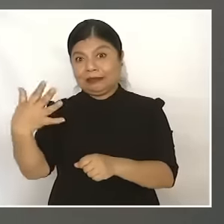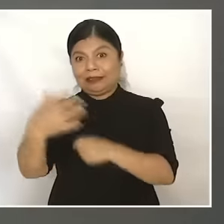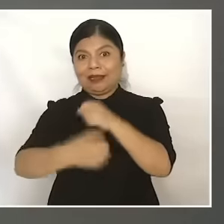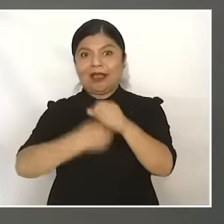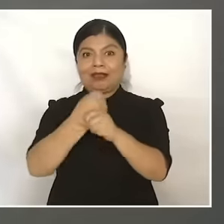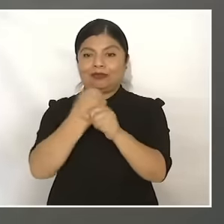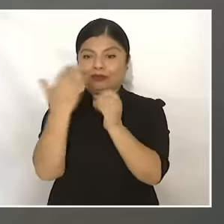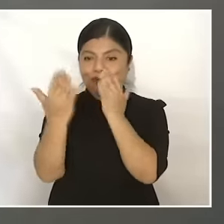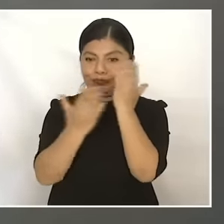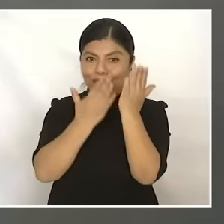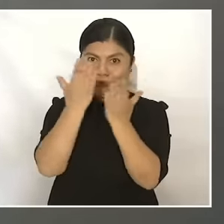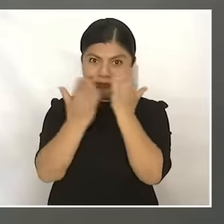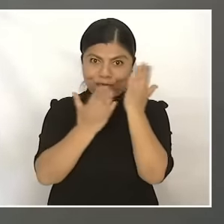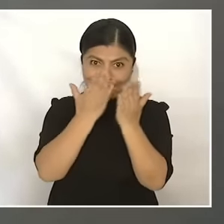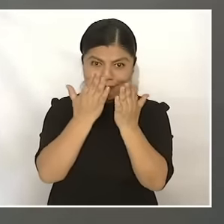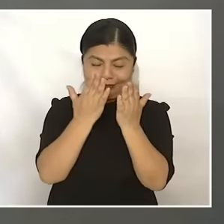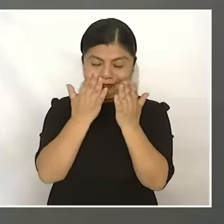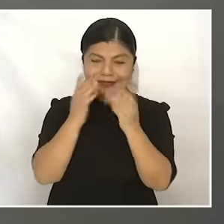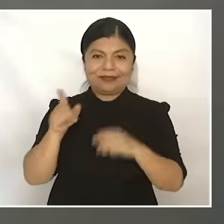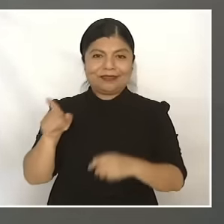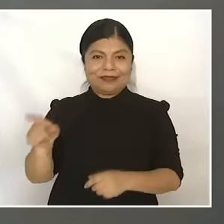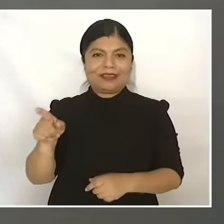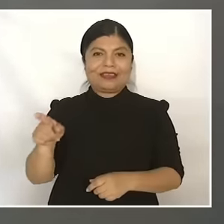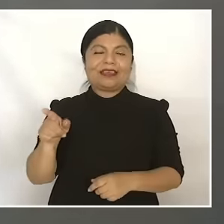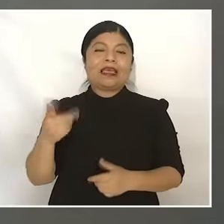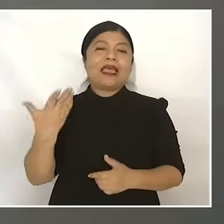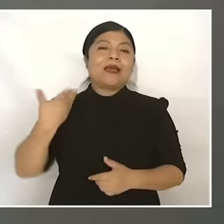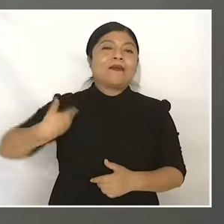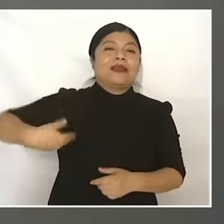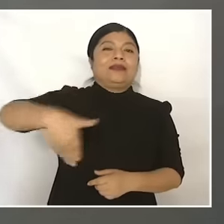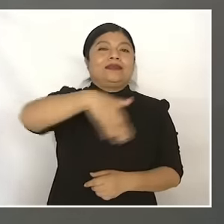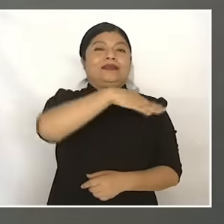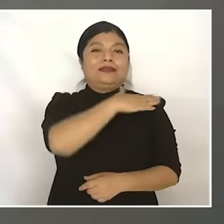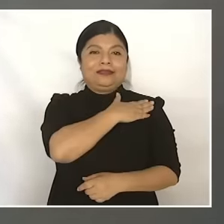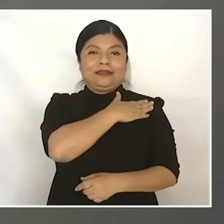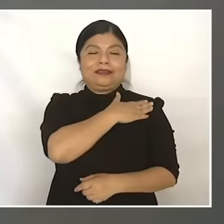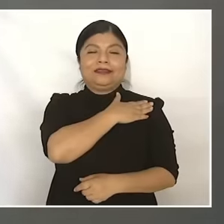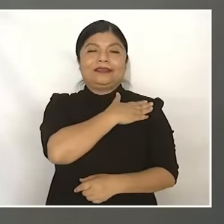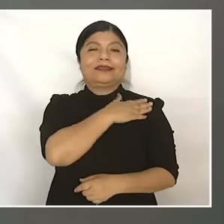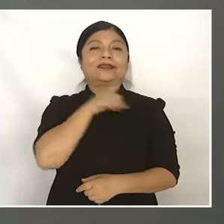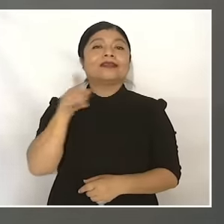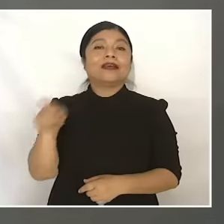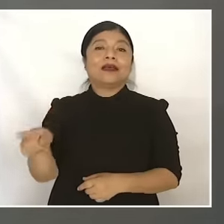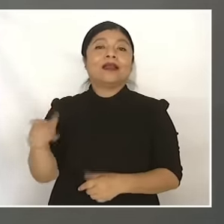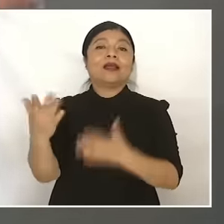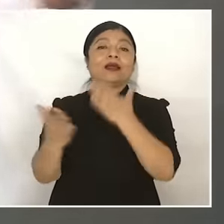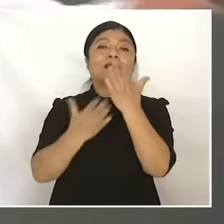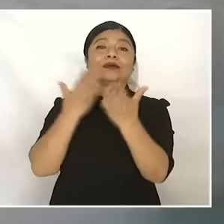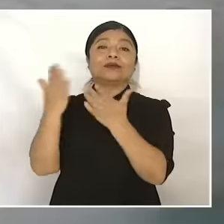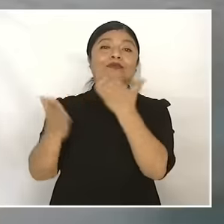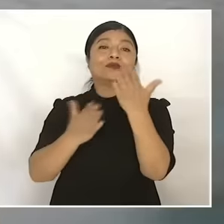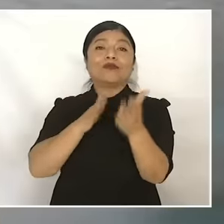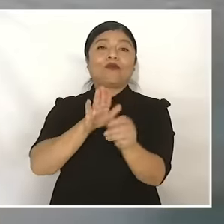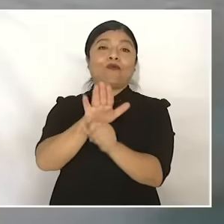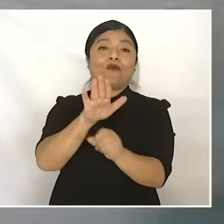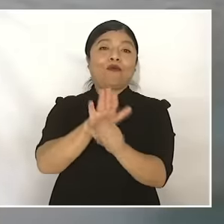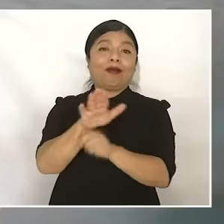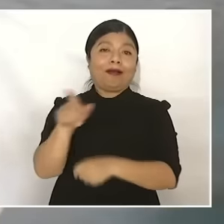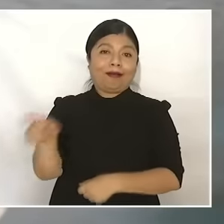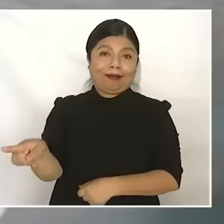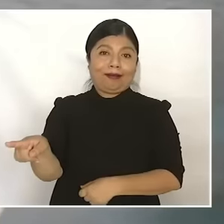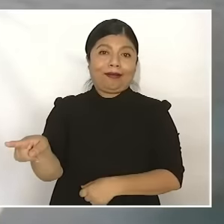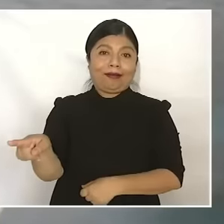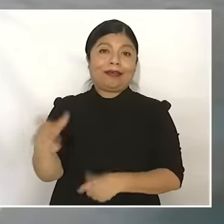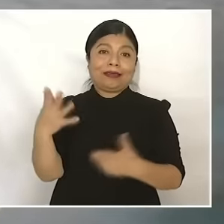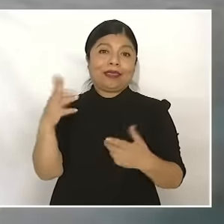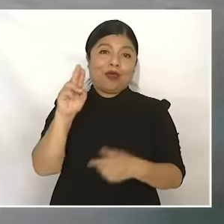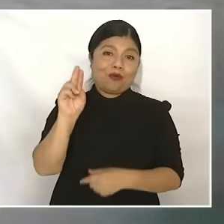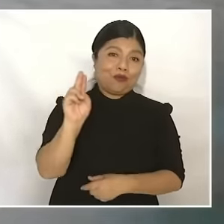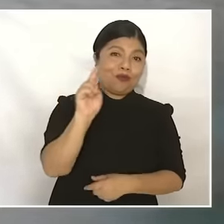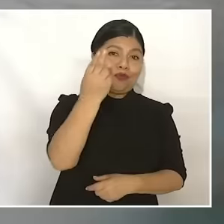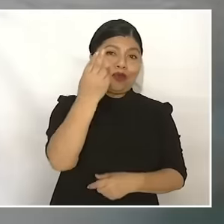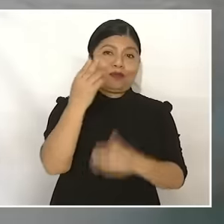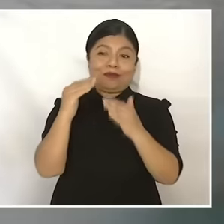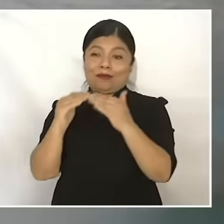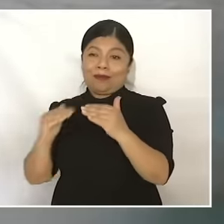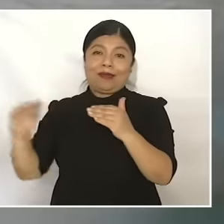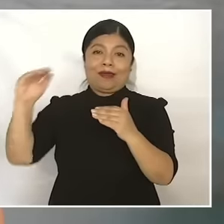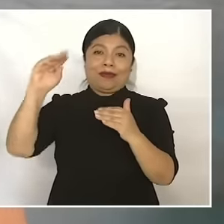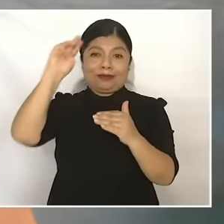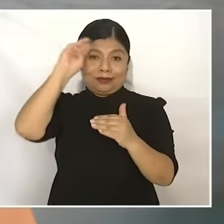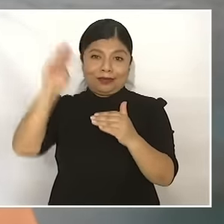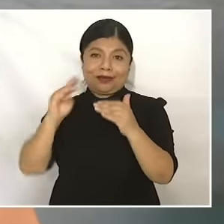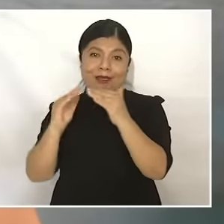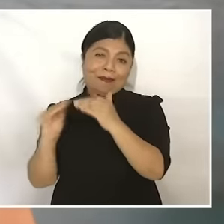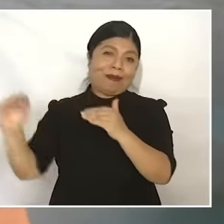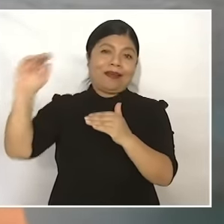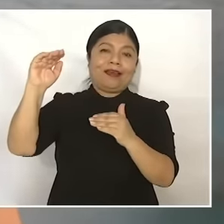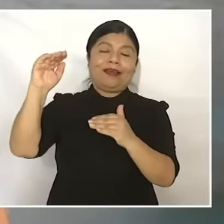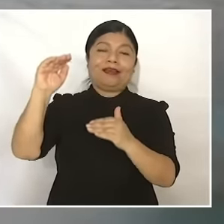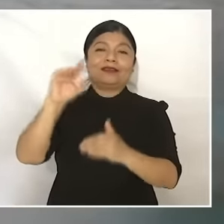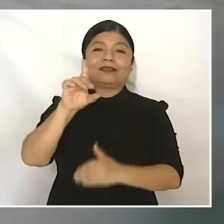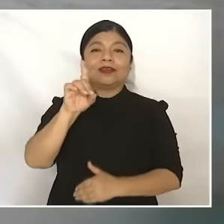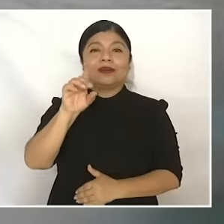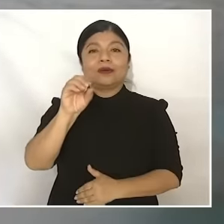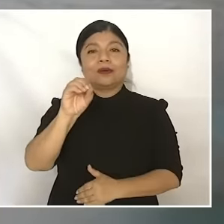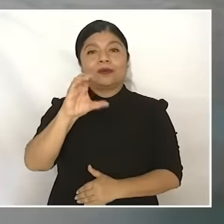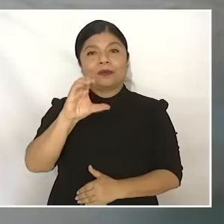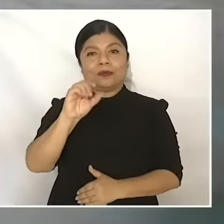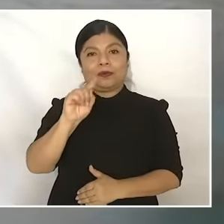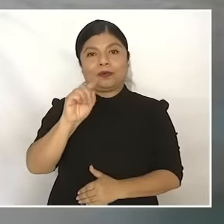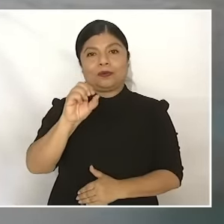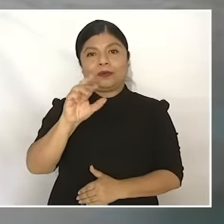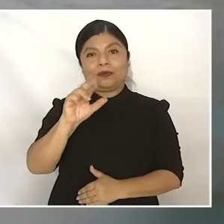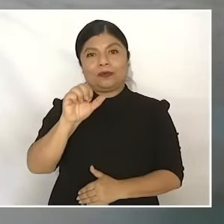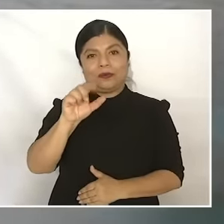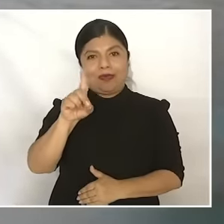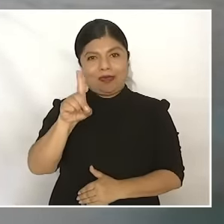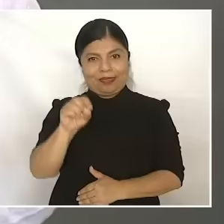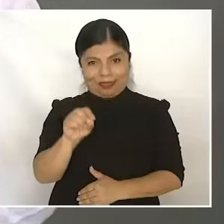the next president has is a doctor in engineering look now for them